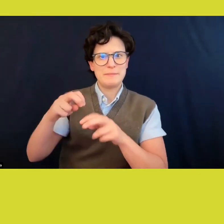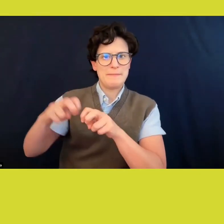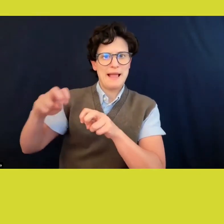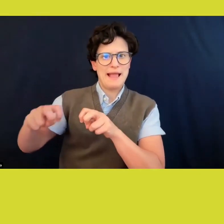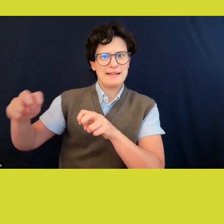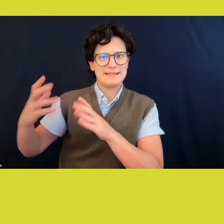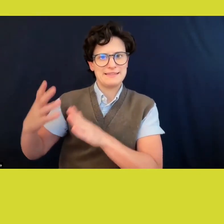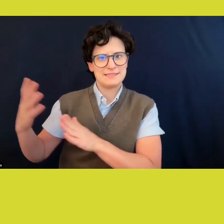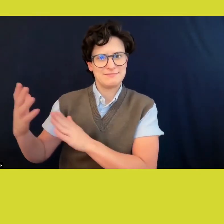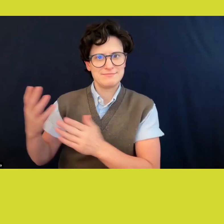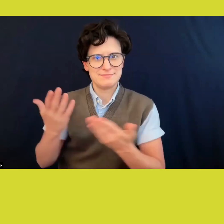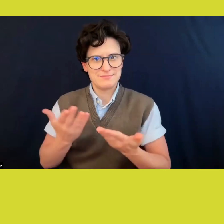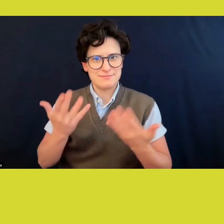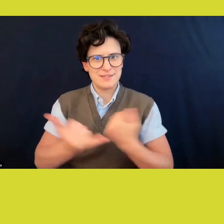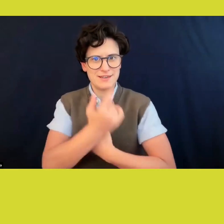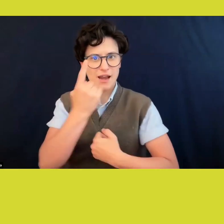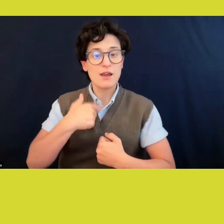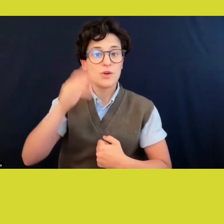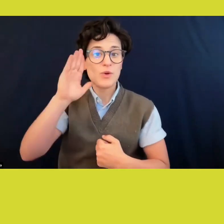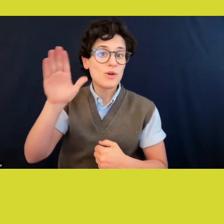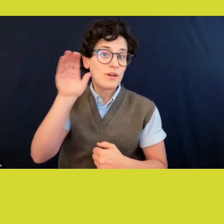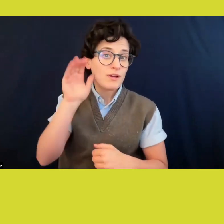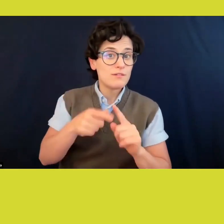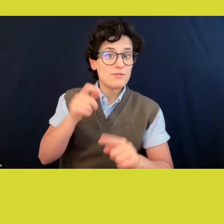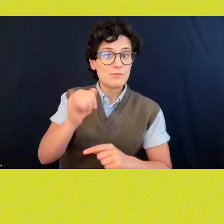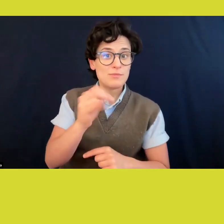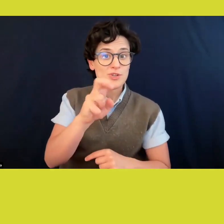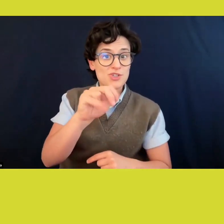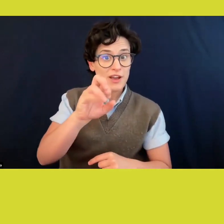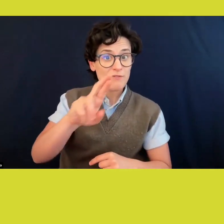hearing from Jennifer Mathis, who is the Deputy